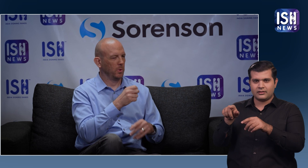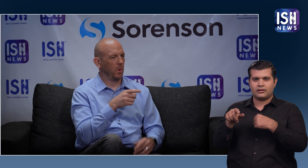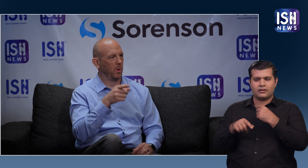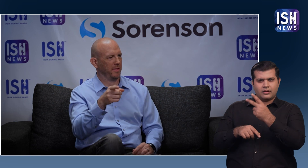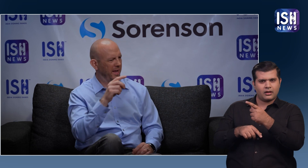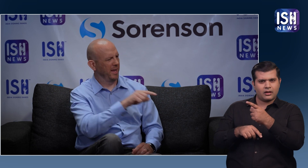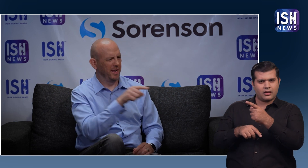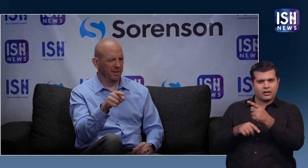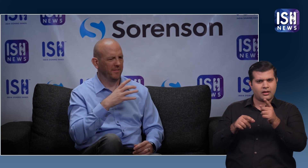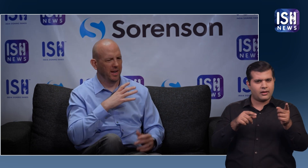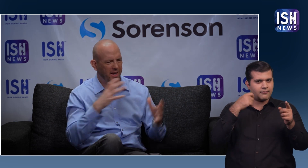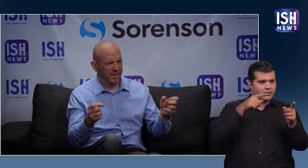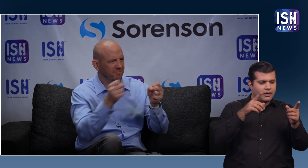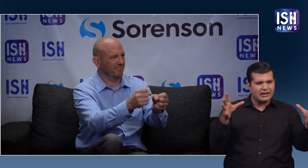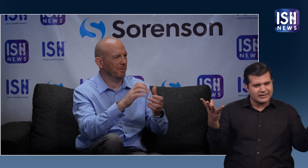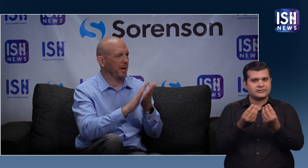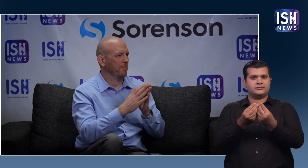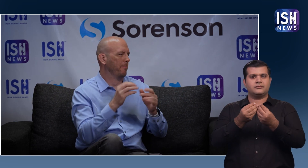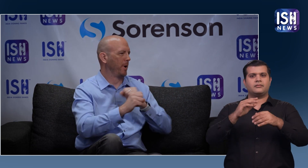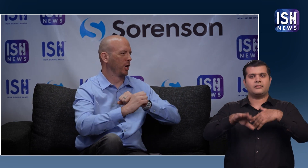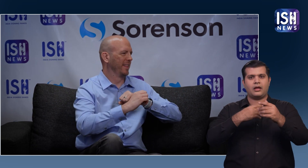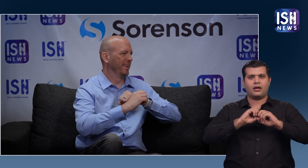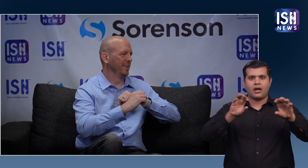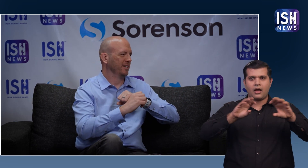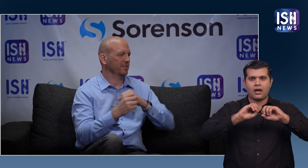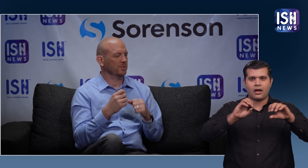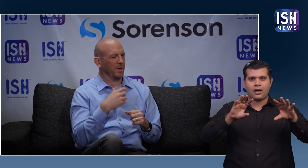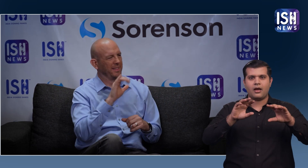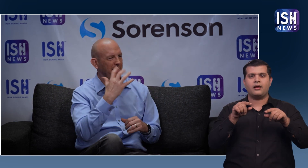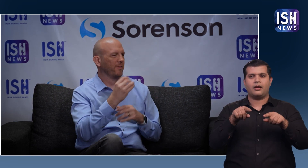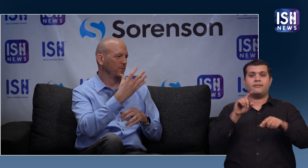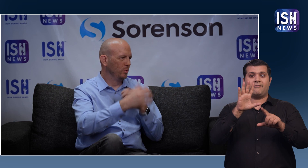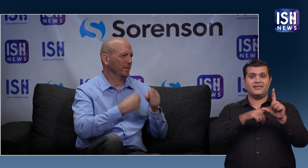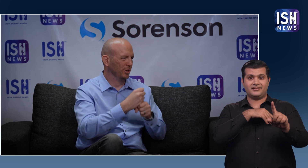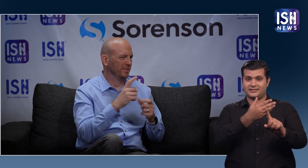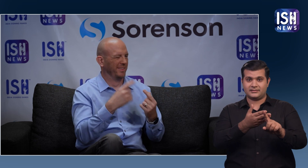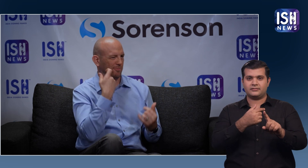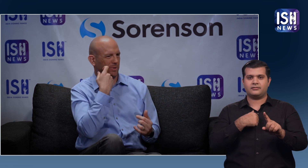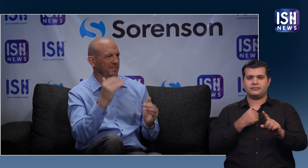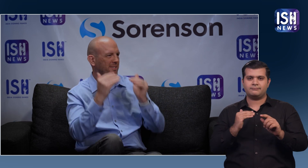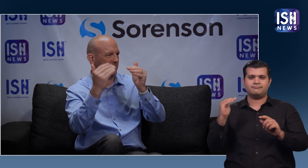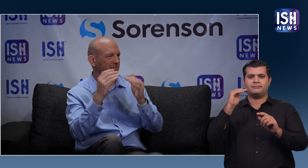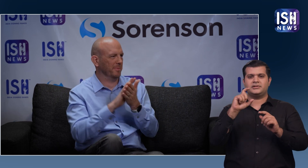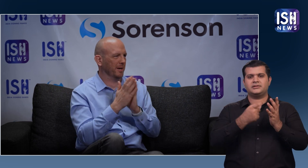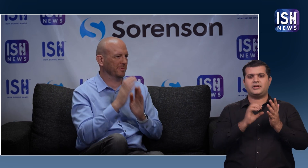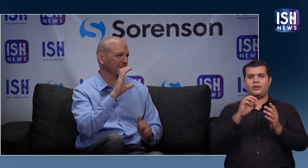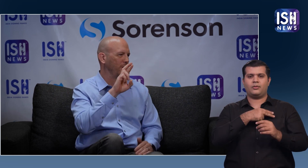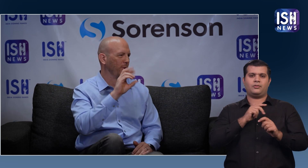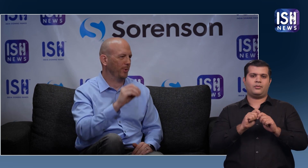I integrated the two and began marketing. In few years, I was promoted recently and became CRO.